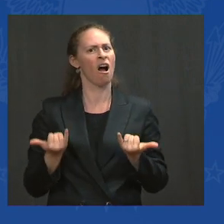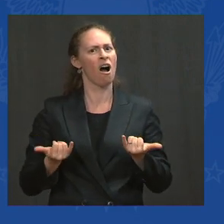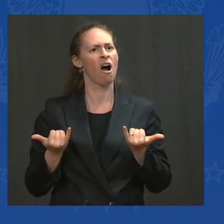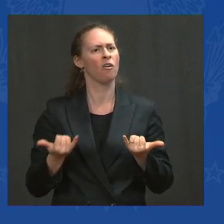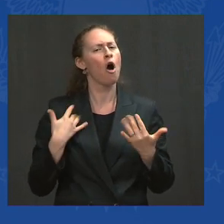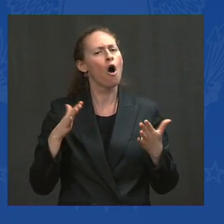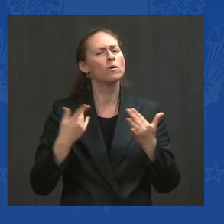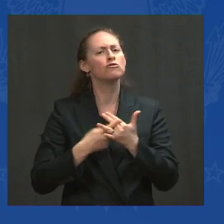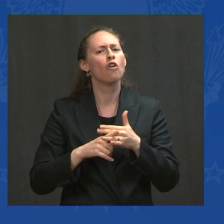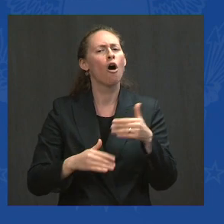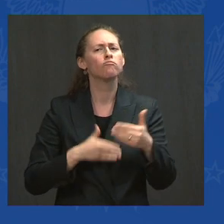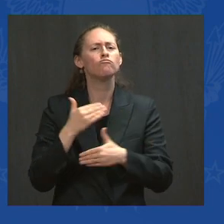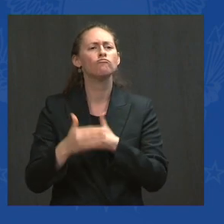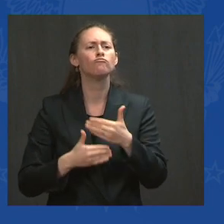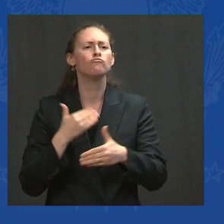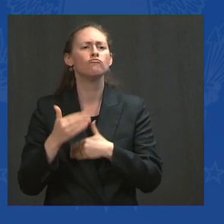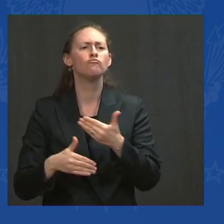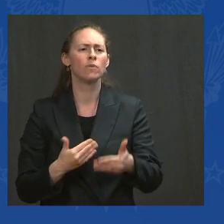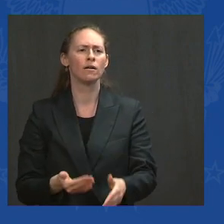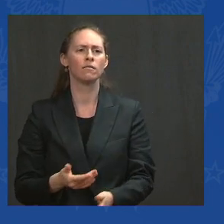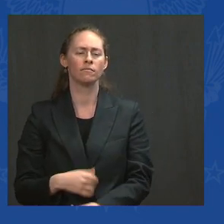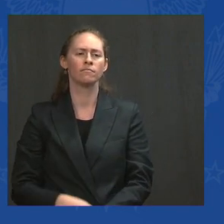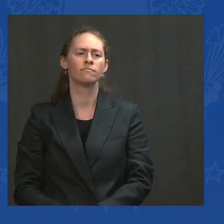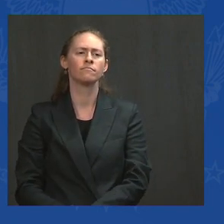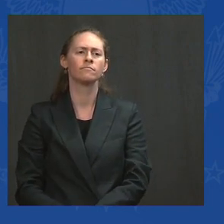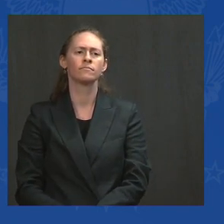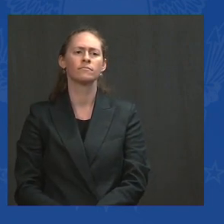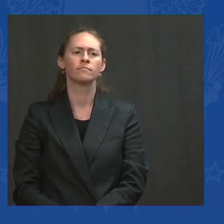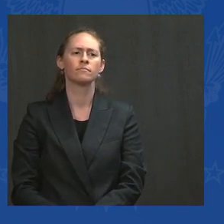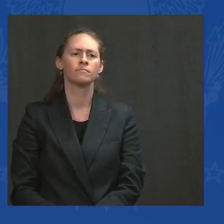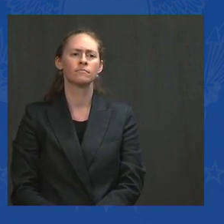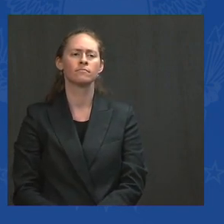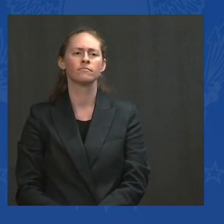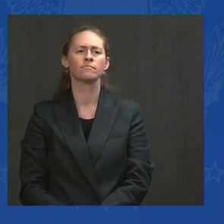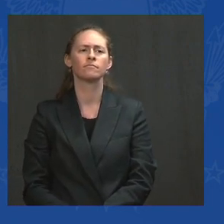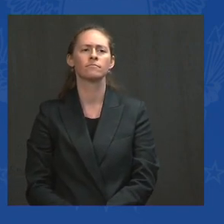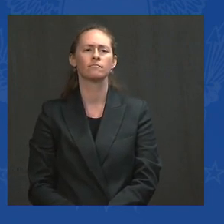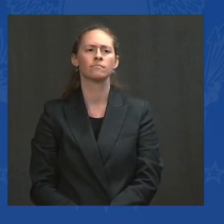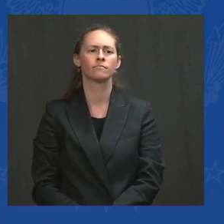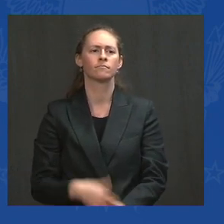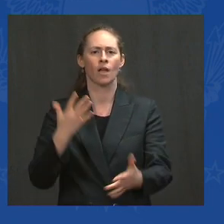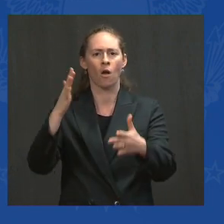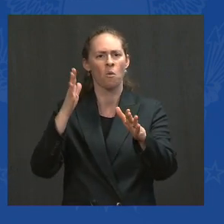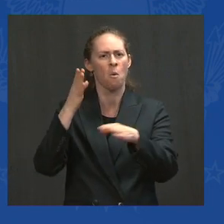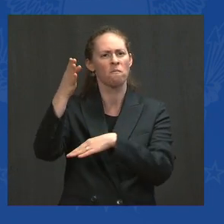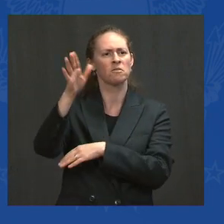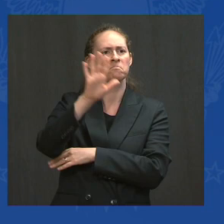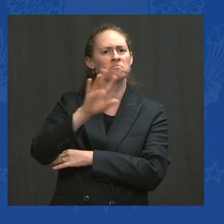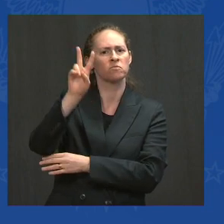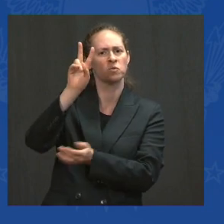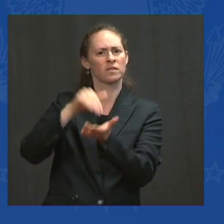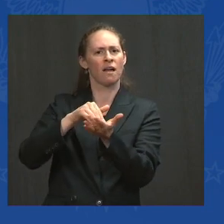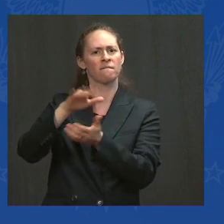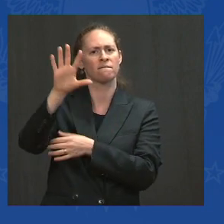So, as I said, there's over 2,500 people that as from January to now, have gotten those visas.